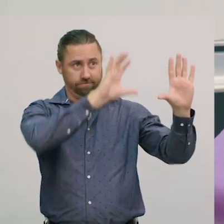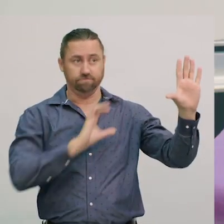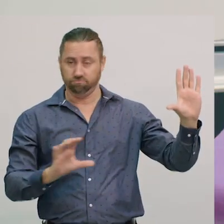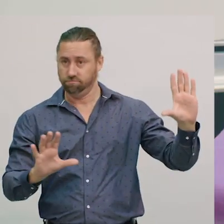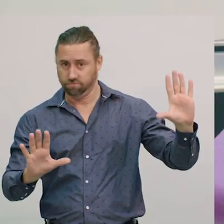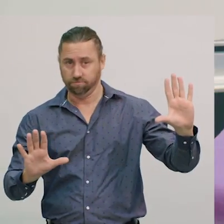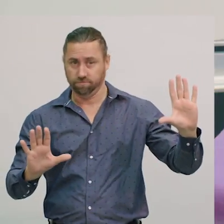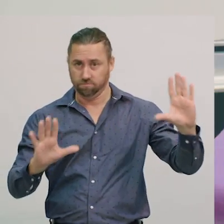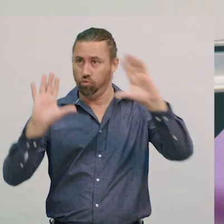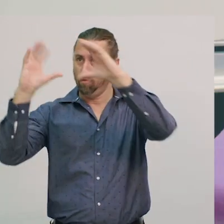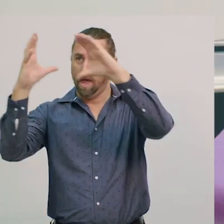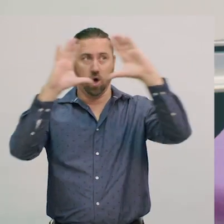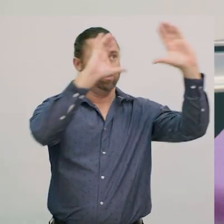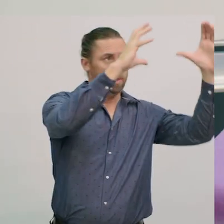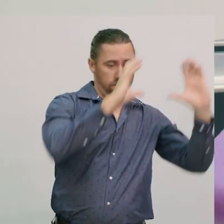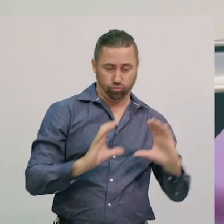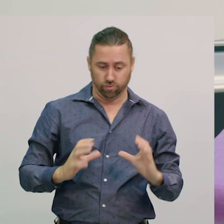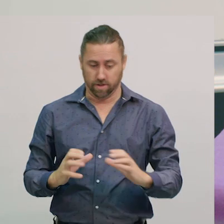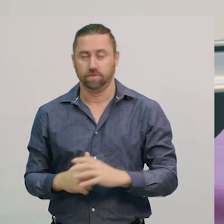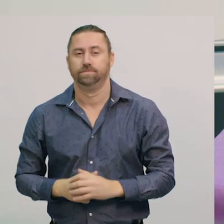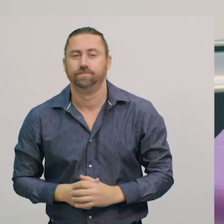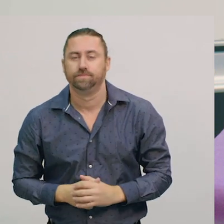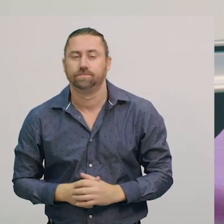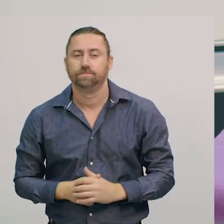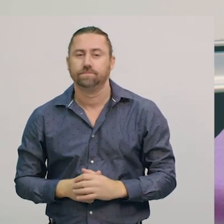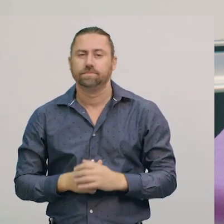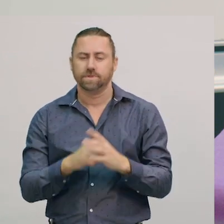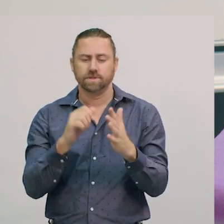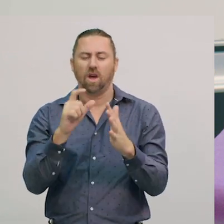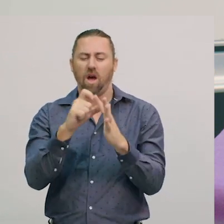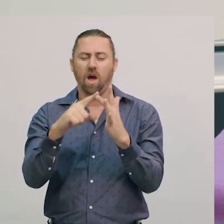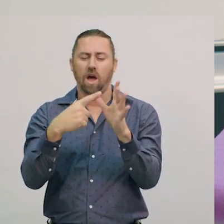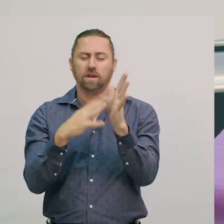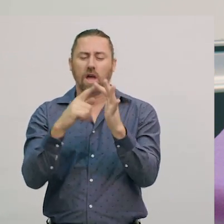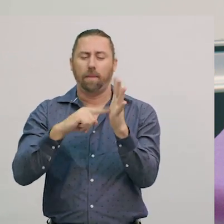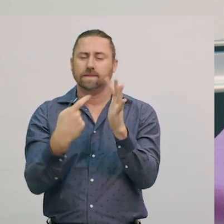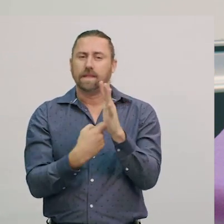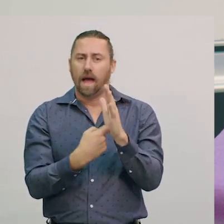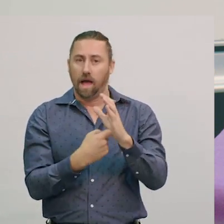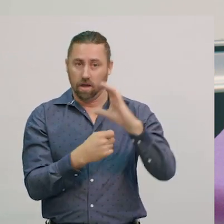Now, the diameter of the Earth, which is the distance from one side all the way through the middle to the other side,